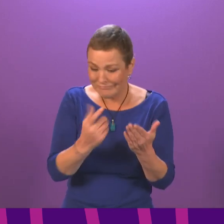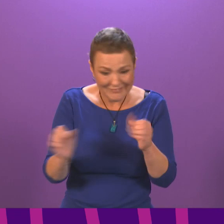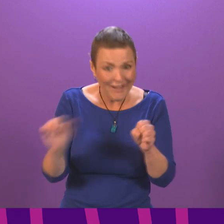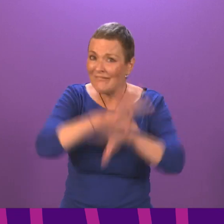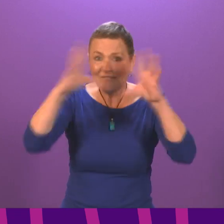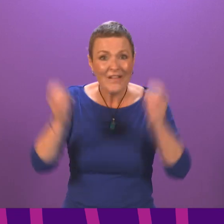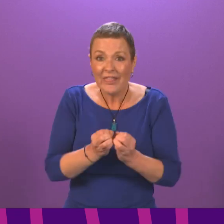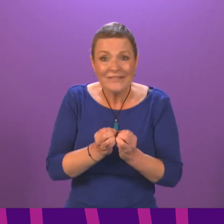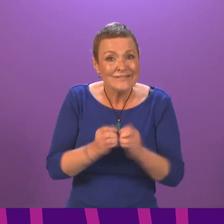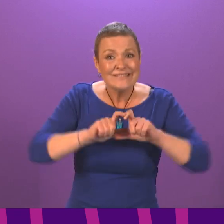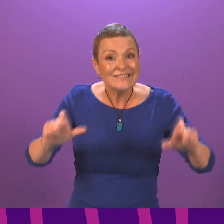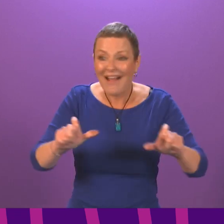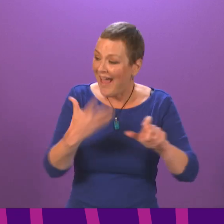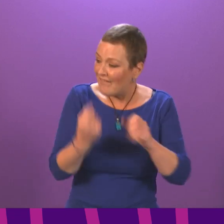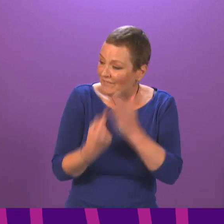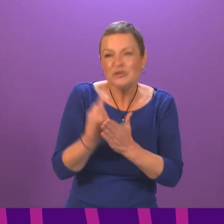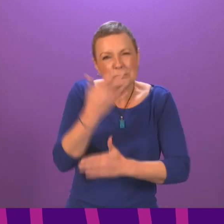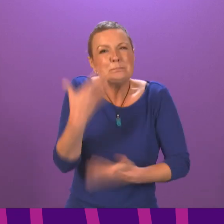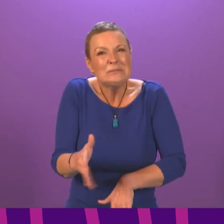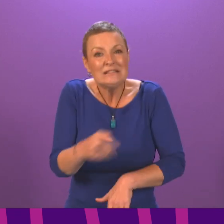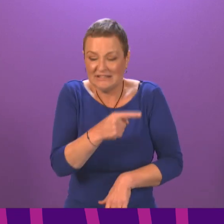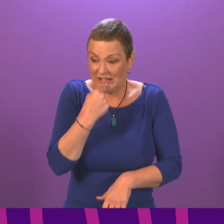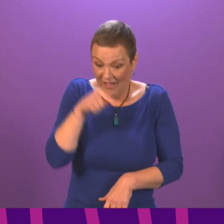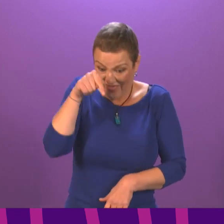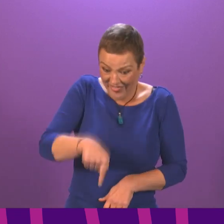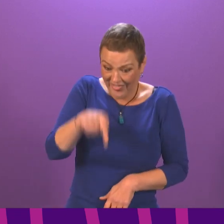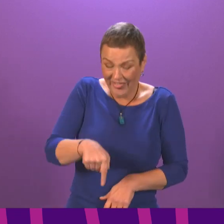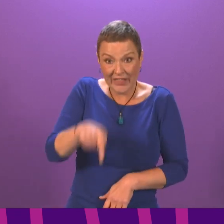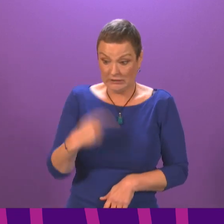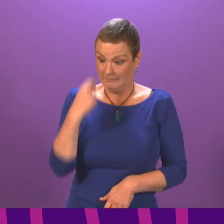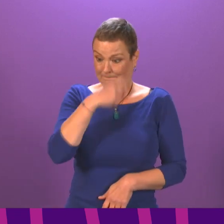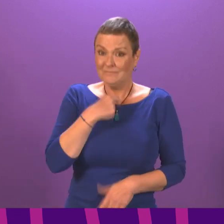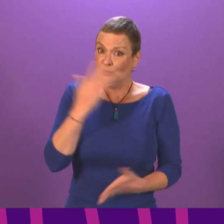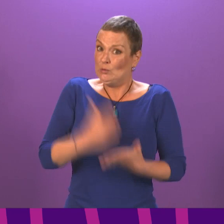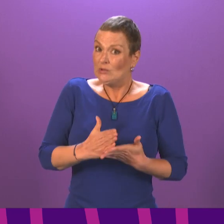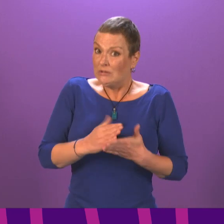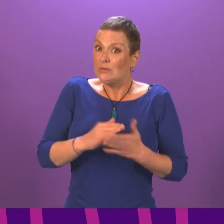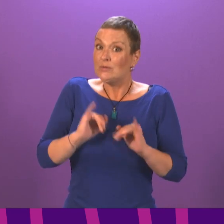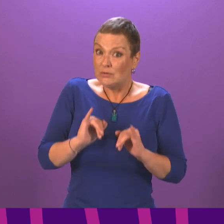She went on to talk about the fact that the test is invasive and that, in exceptional